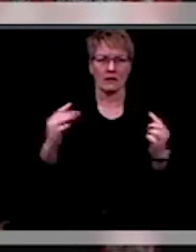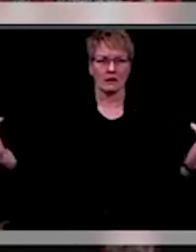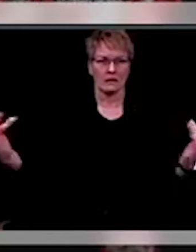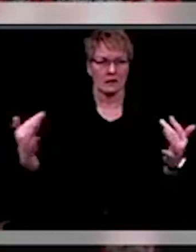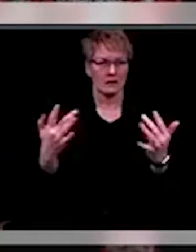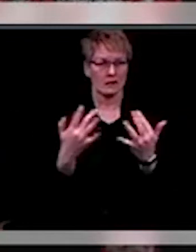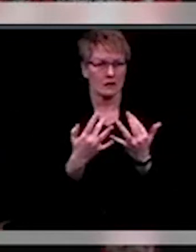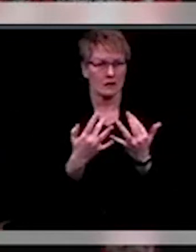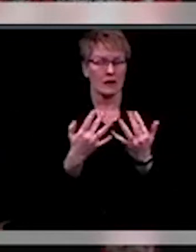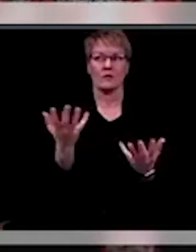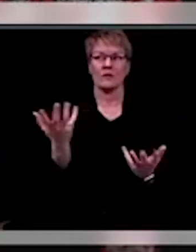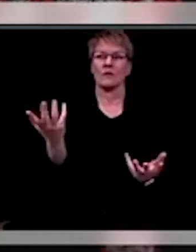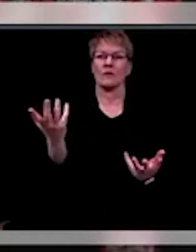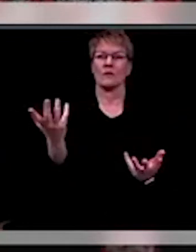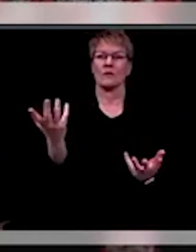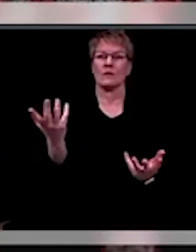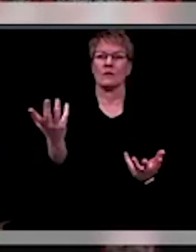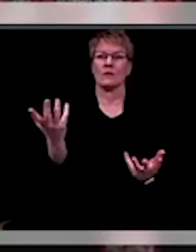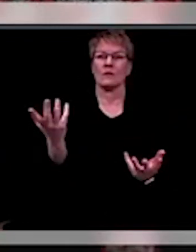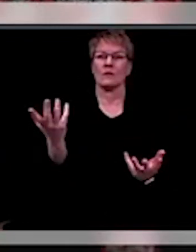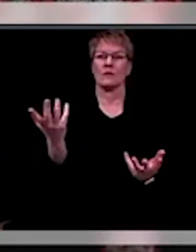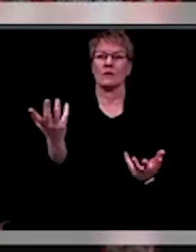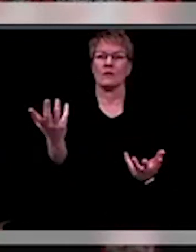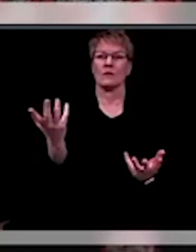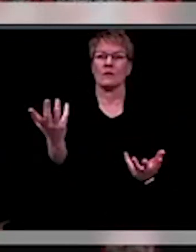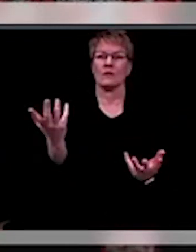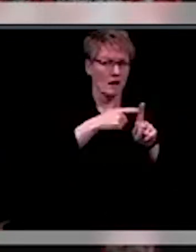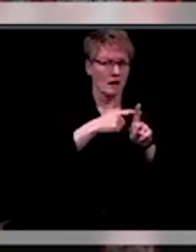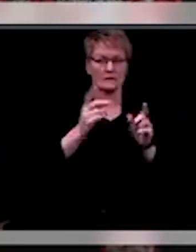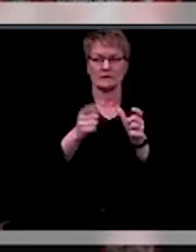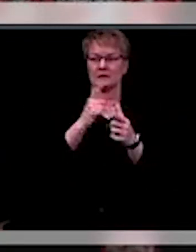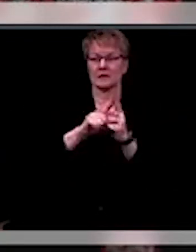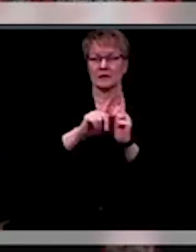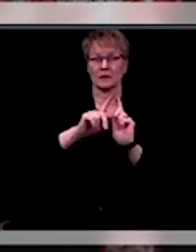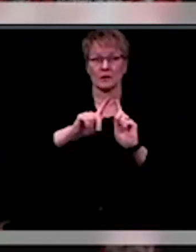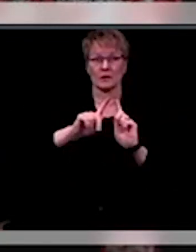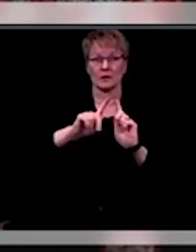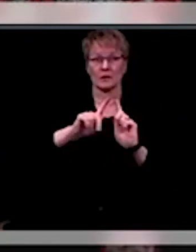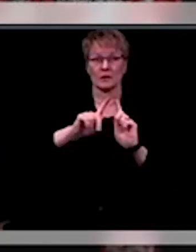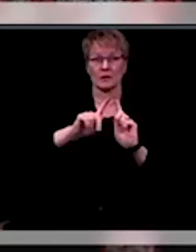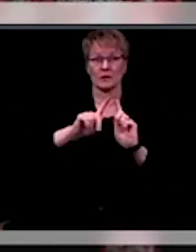cases and then they take it home and then their household's exposed. So, that's how it spreads.